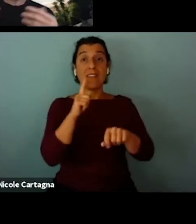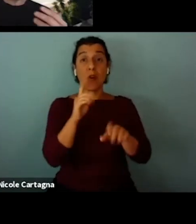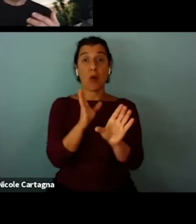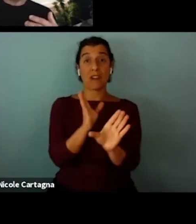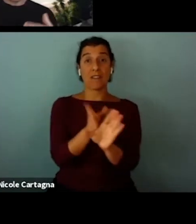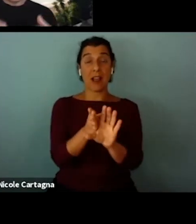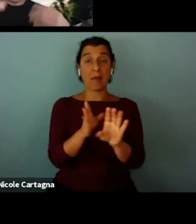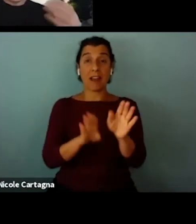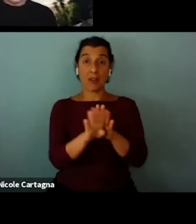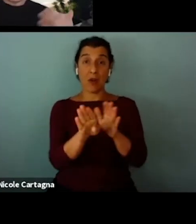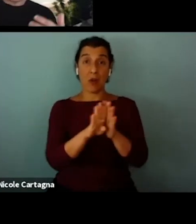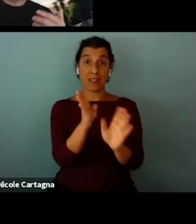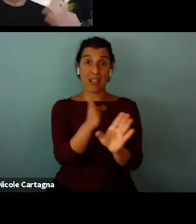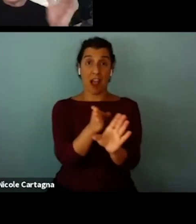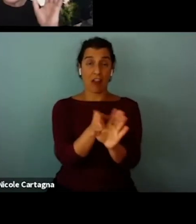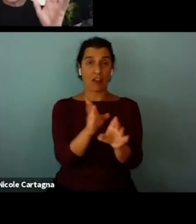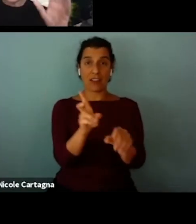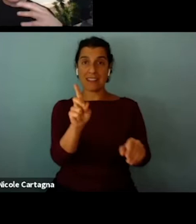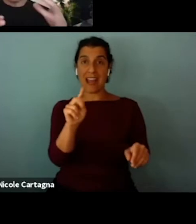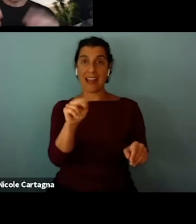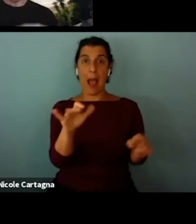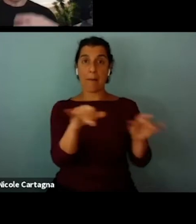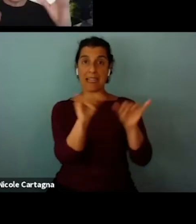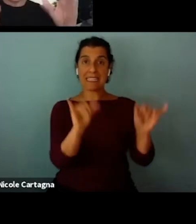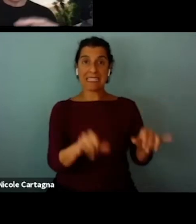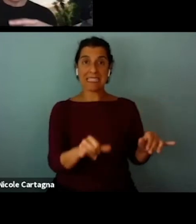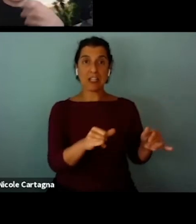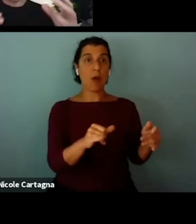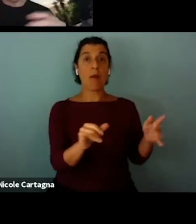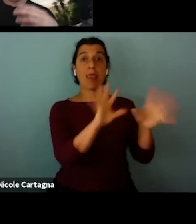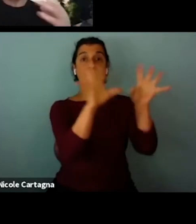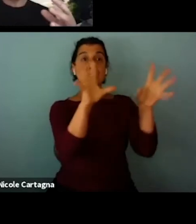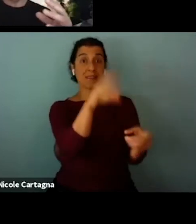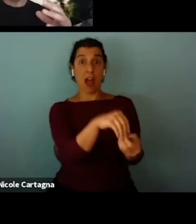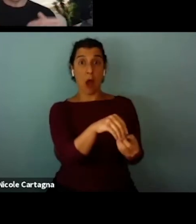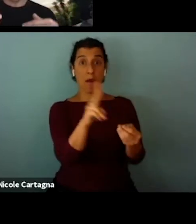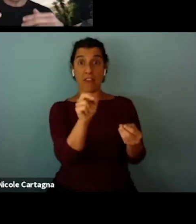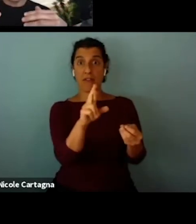looked at as a dynamic system there's so many variables changing at all times and so it would